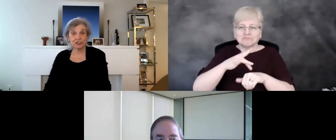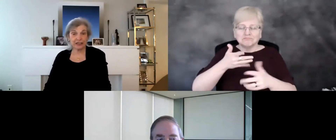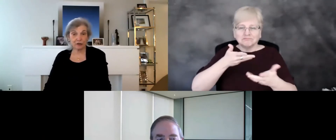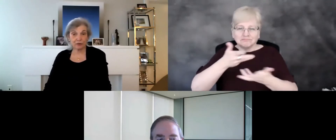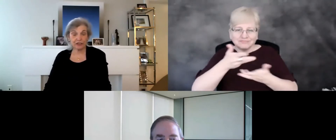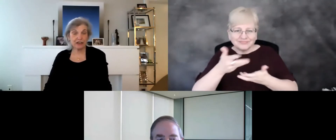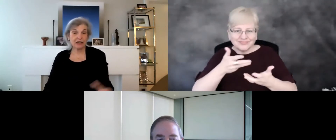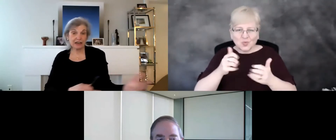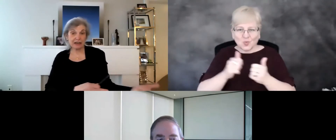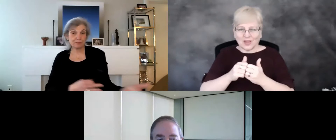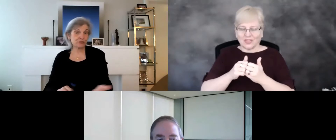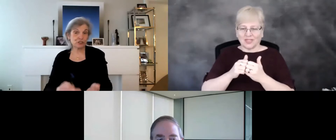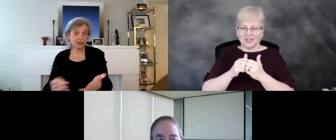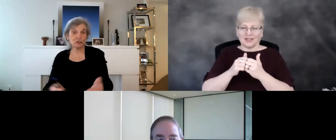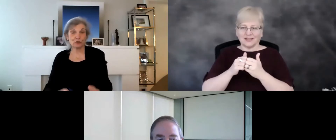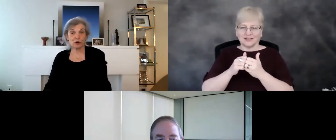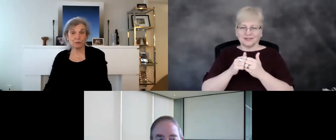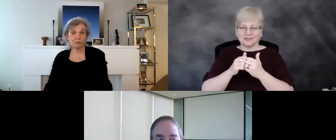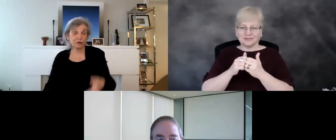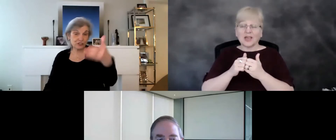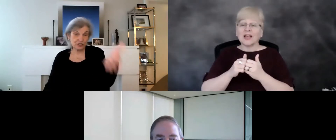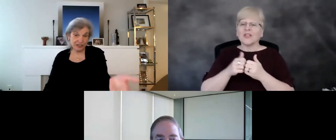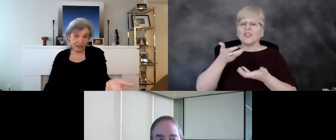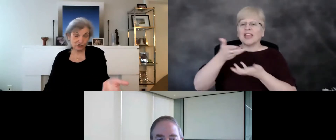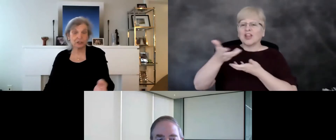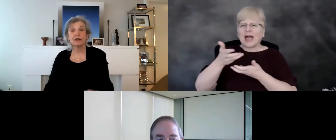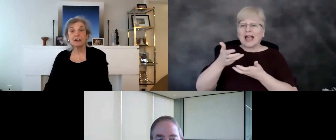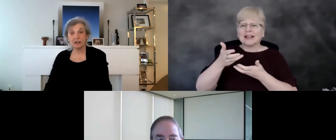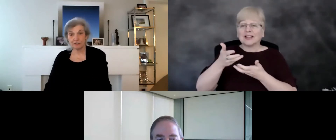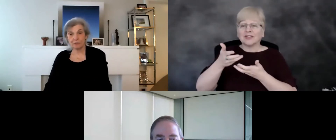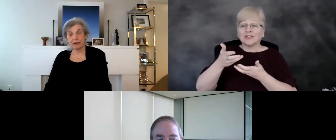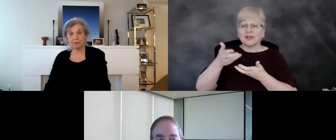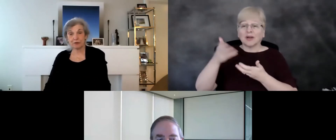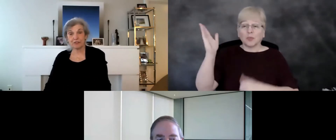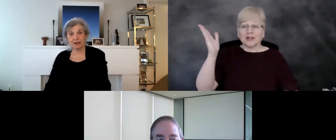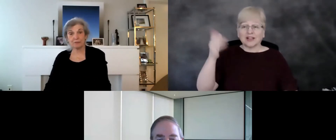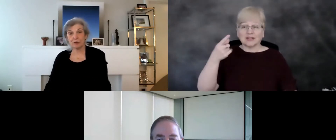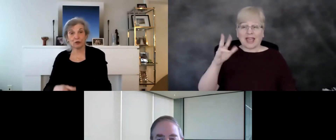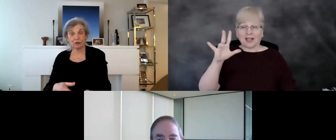gallery and present your presentation of a paper in that mode.